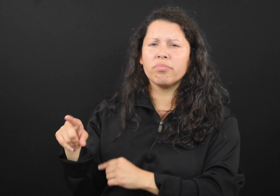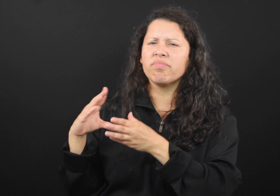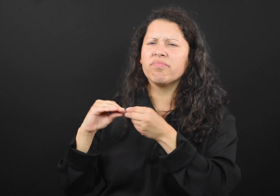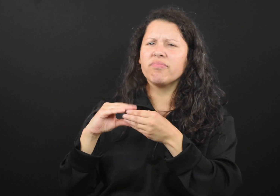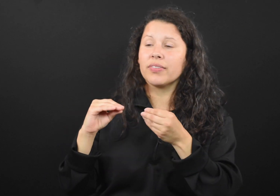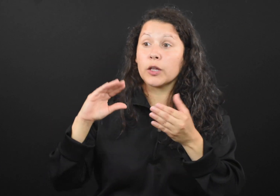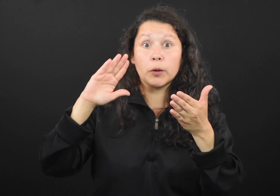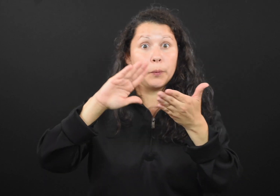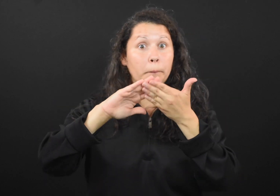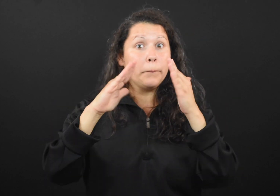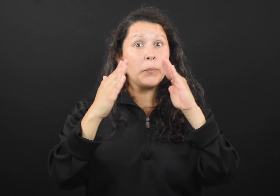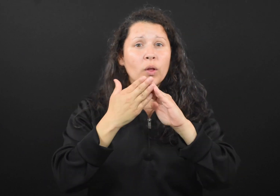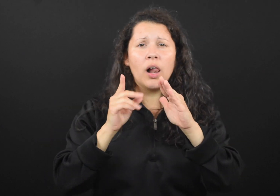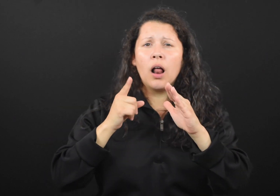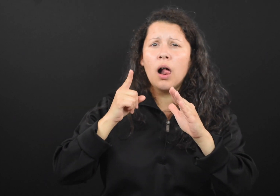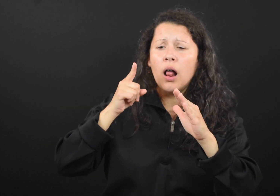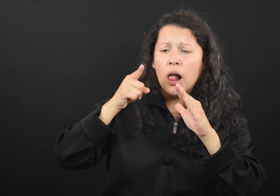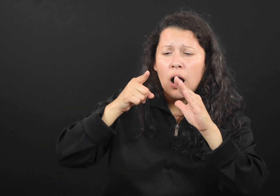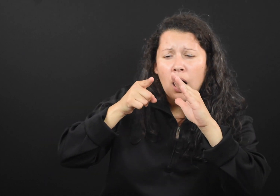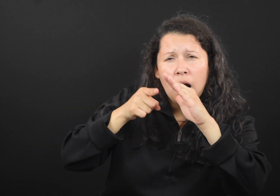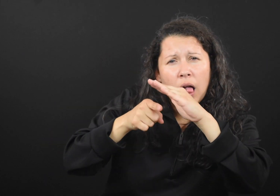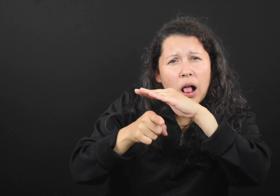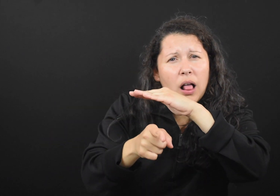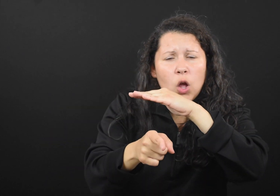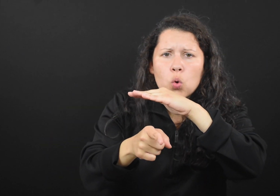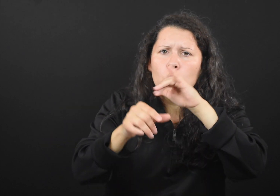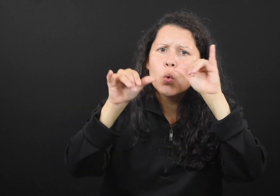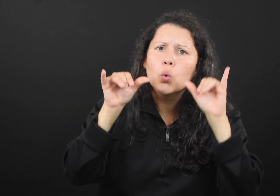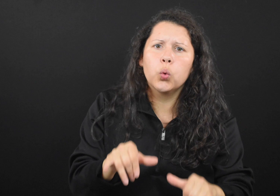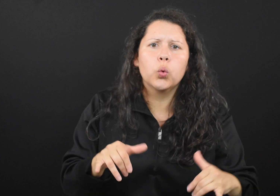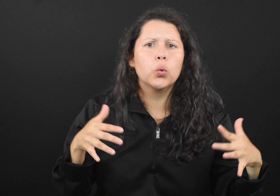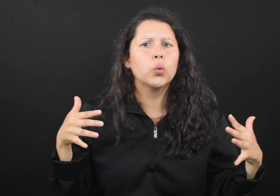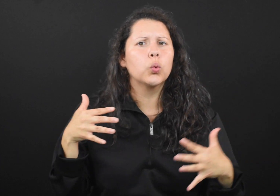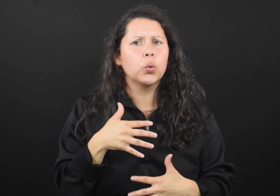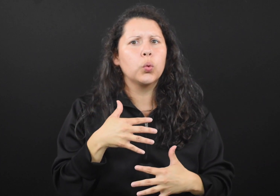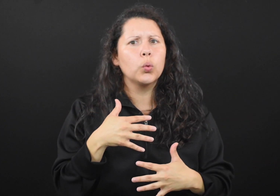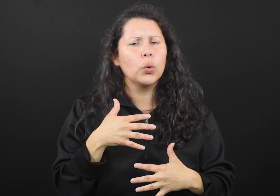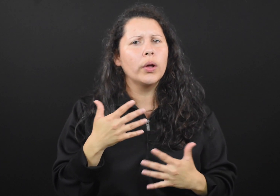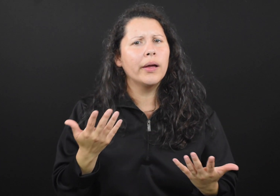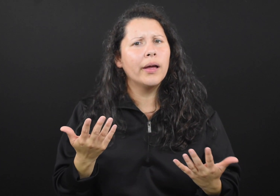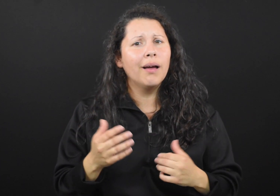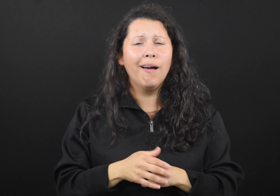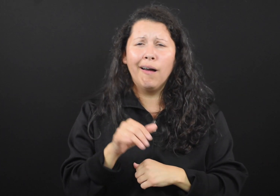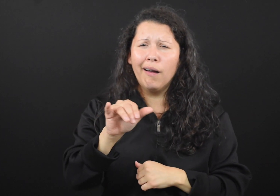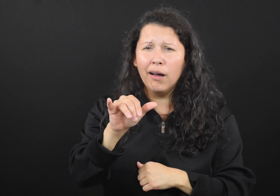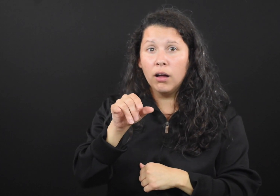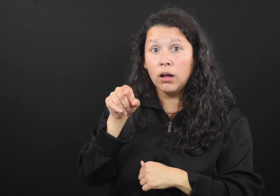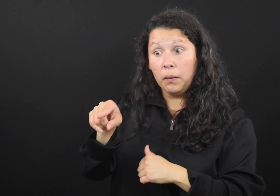“There are still pockets of the community that are still fearful,” Dai Vu says,